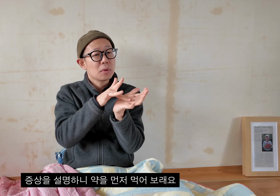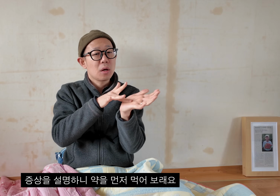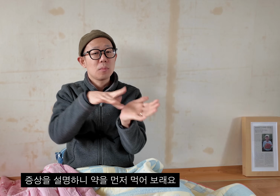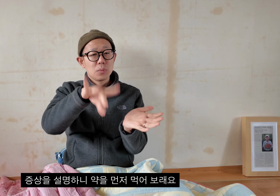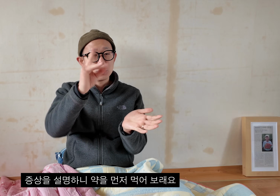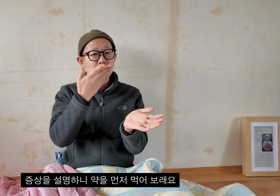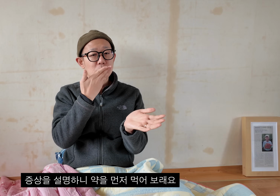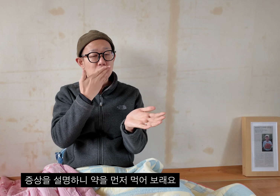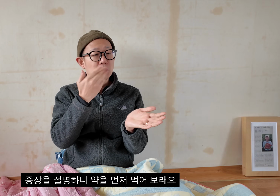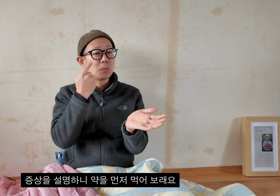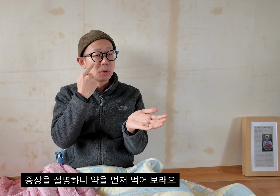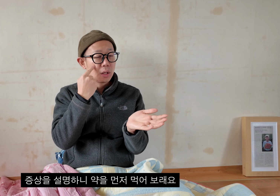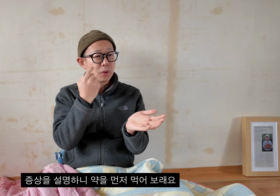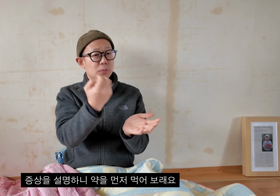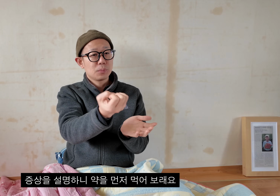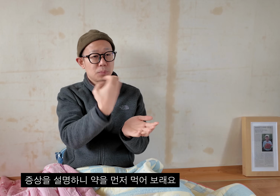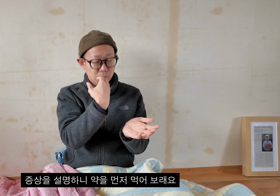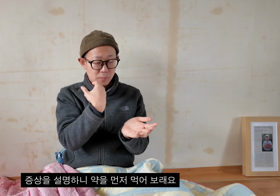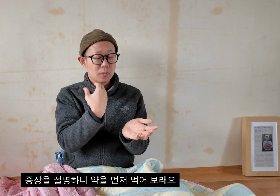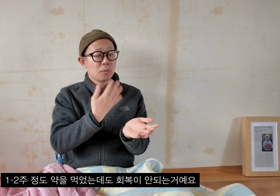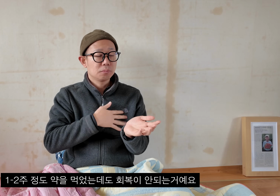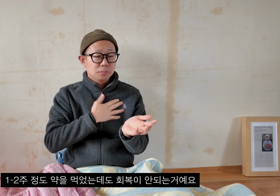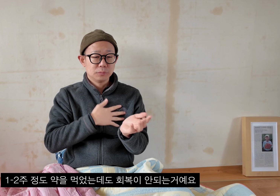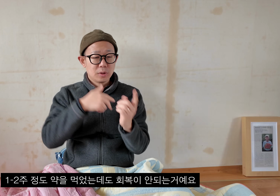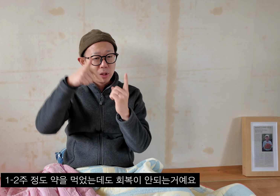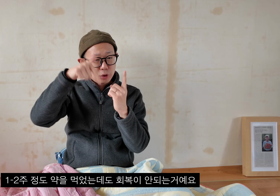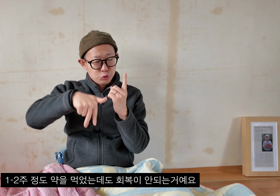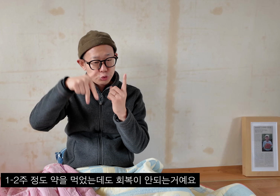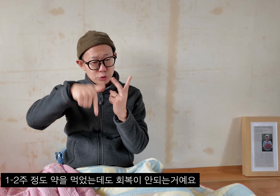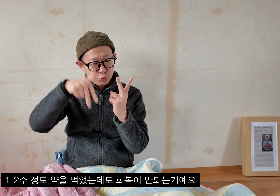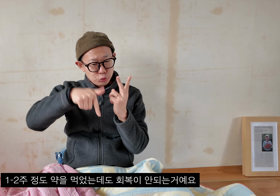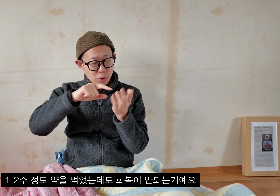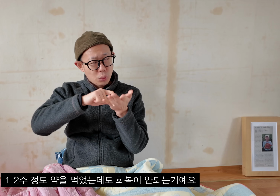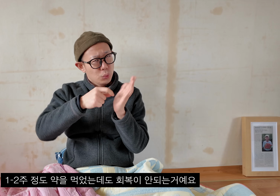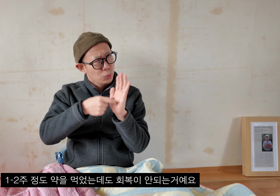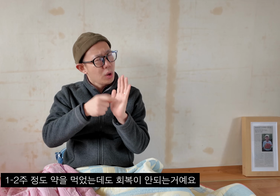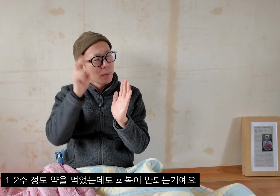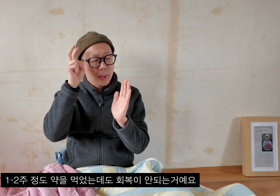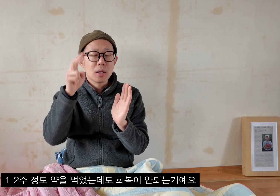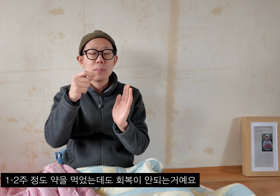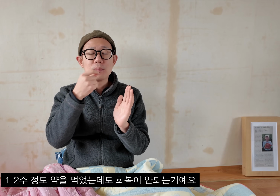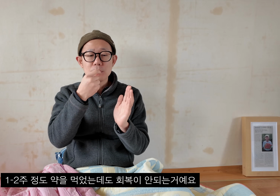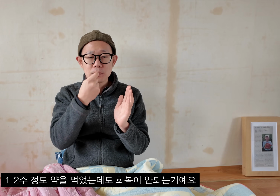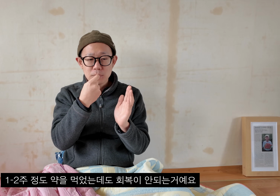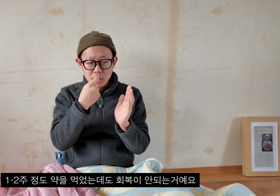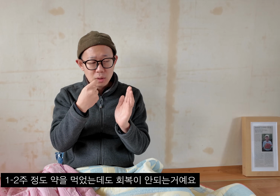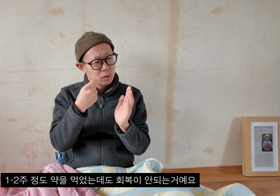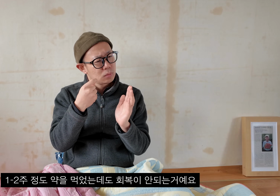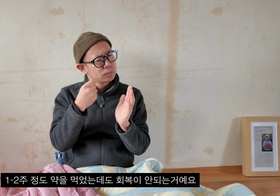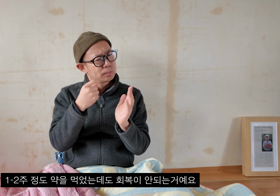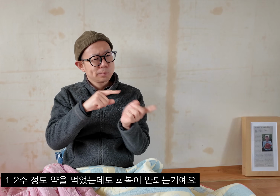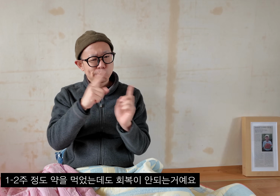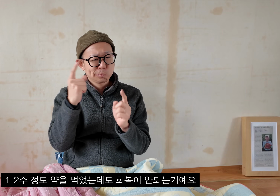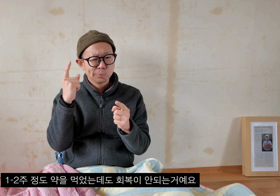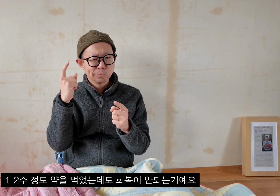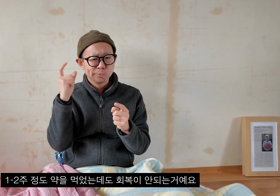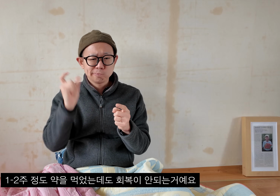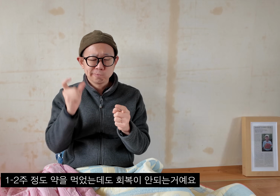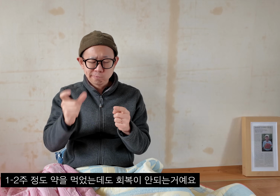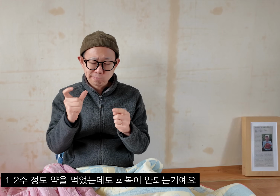they told me to try medication first. I took it for 1–2 weeks, but nothing improved.